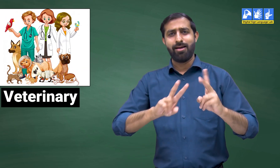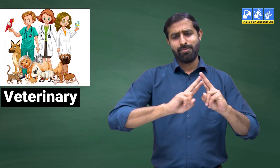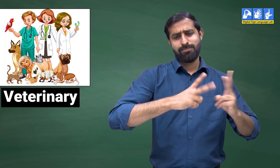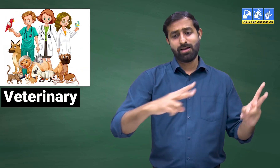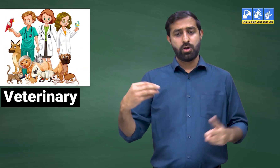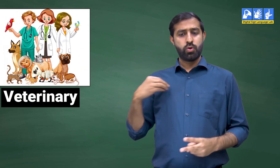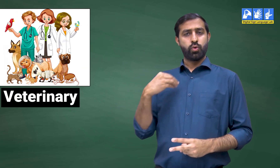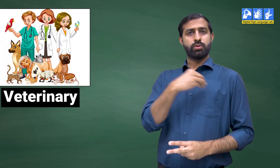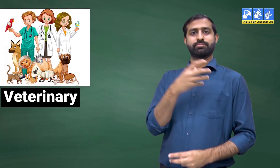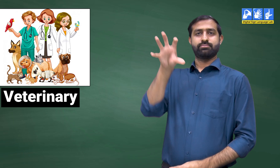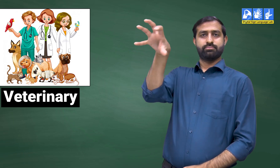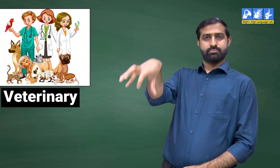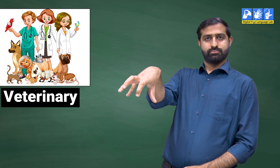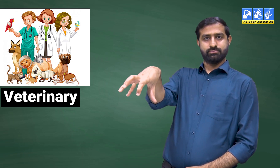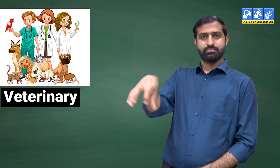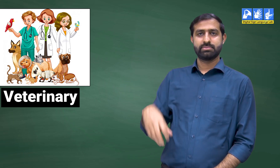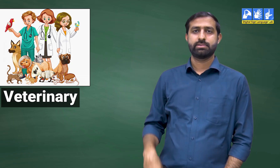A doctor who treats animals.